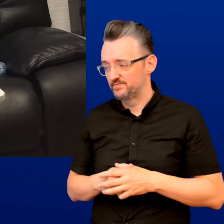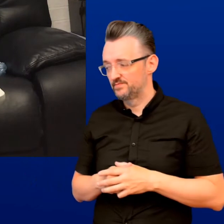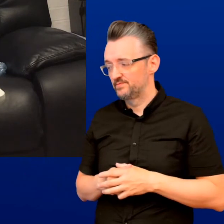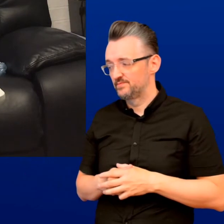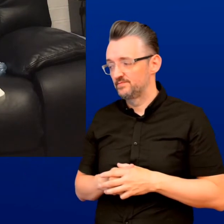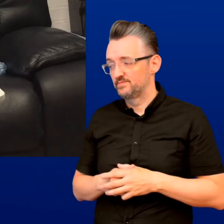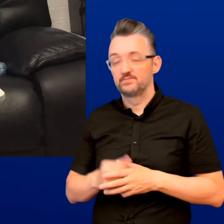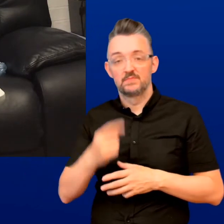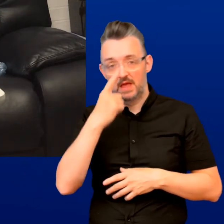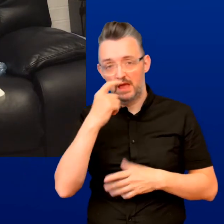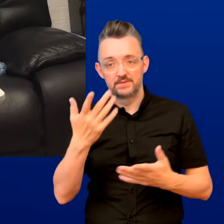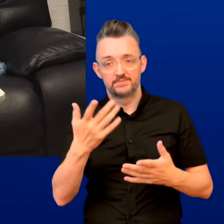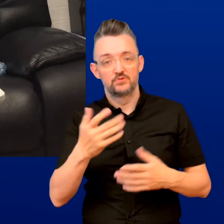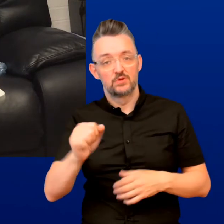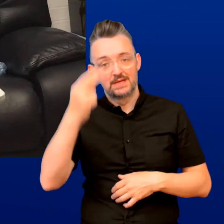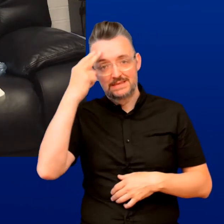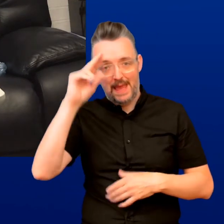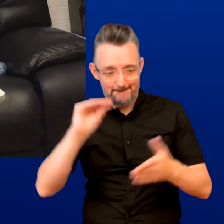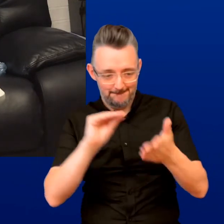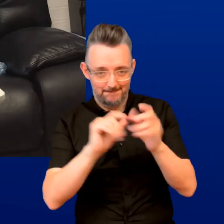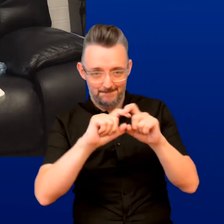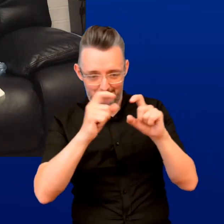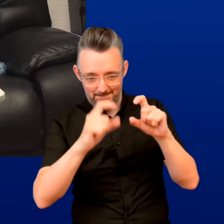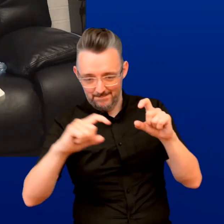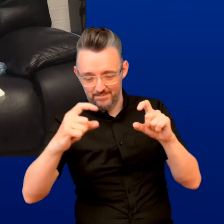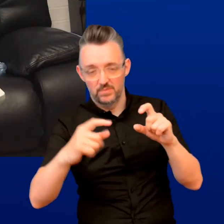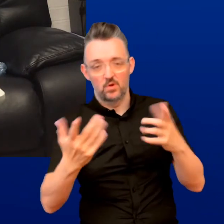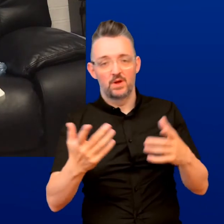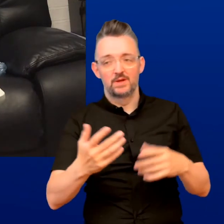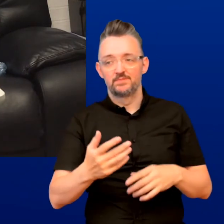You could have personal names, personal dates,